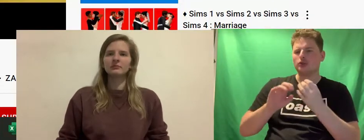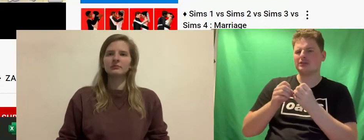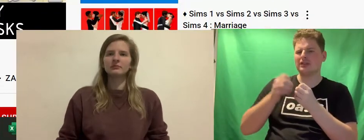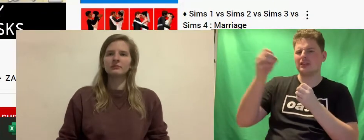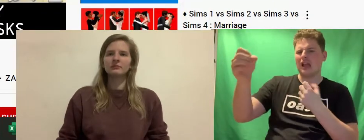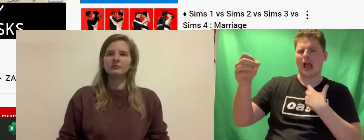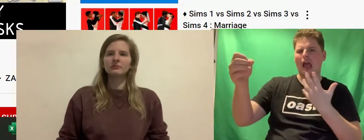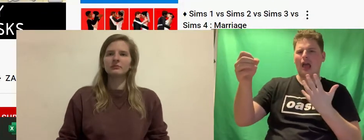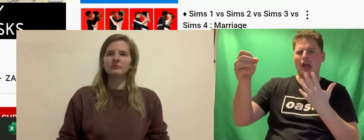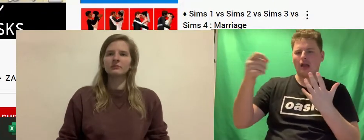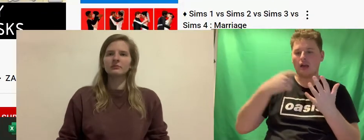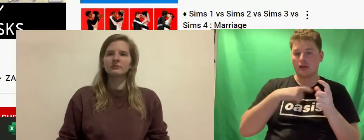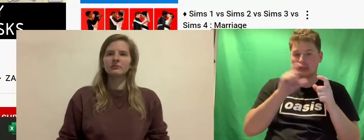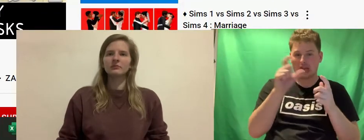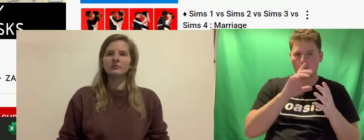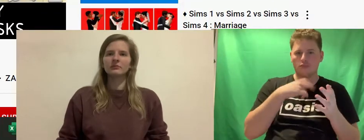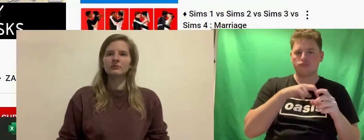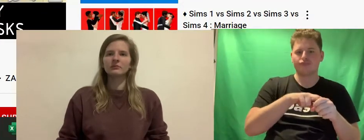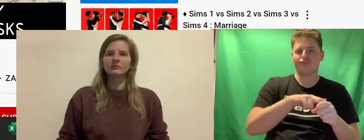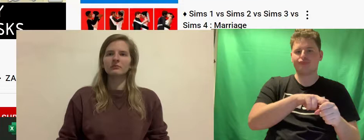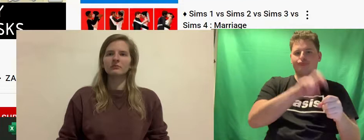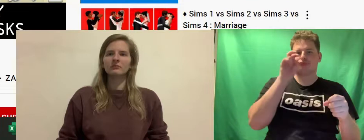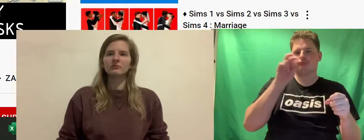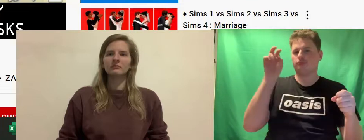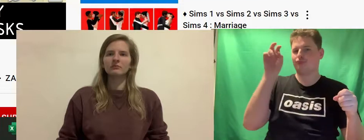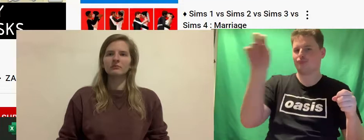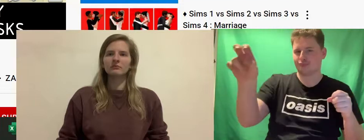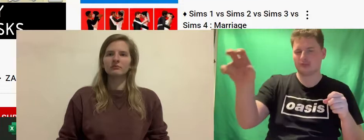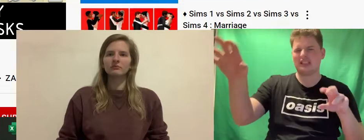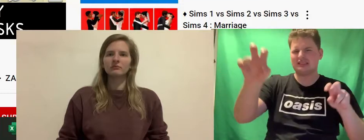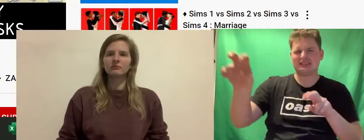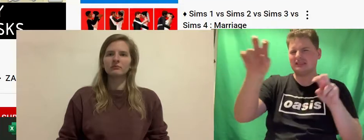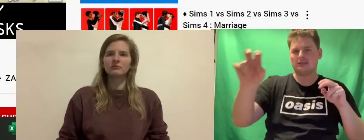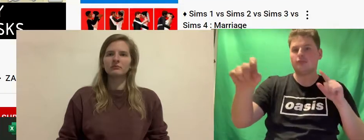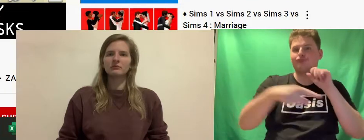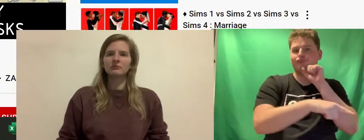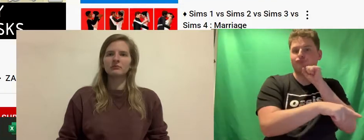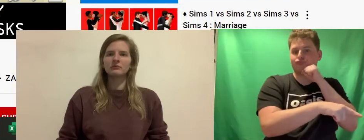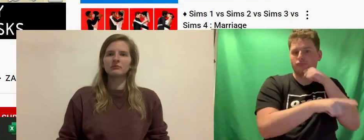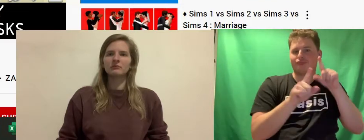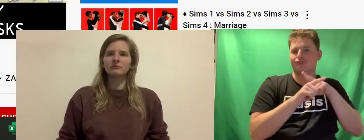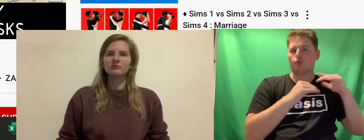A: and Sims 2 I have to worry because if I reject them, they will pause, they will not try anything, so I had a lot of work than Sims 3